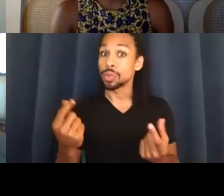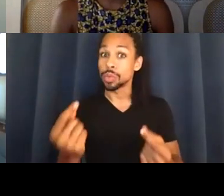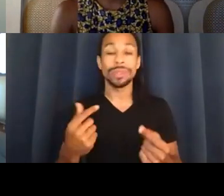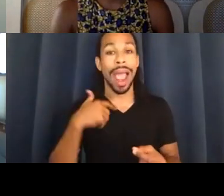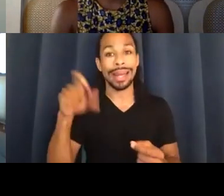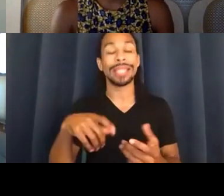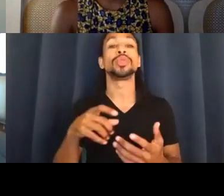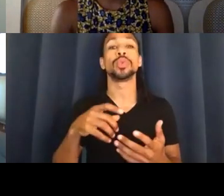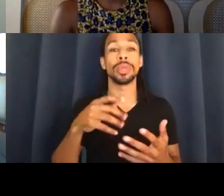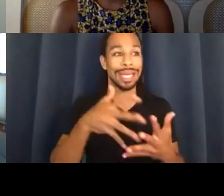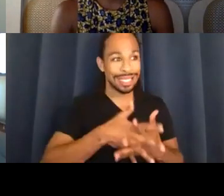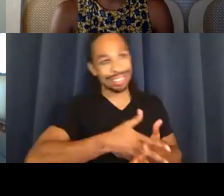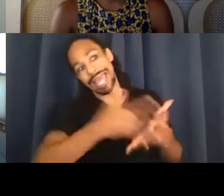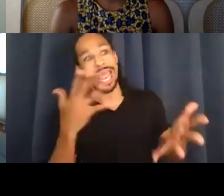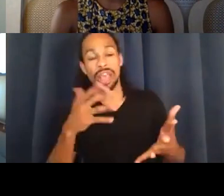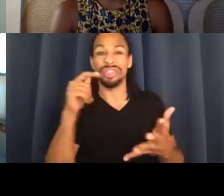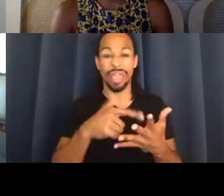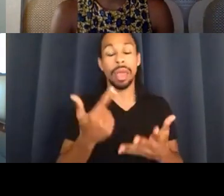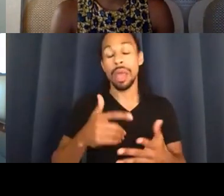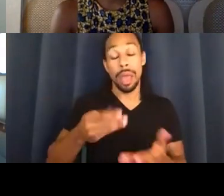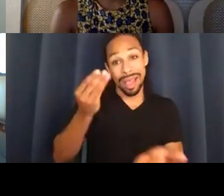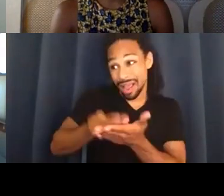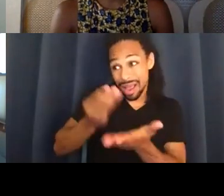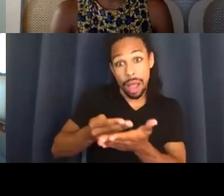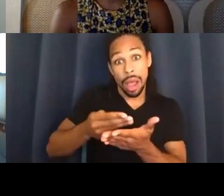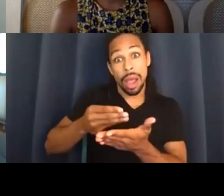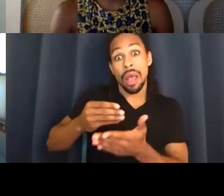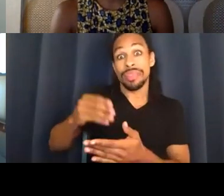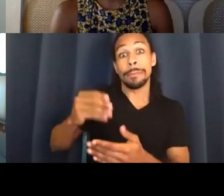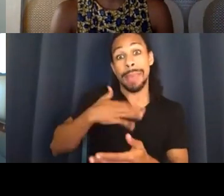of my dancers from touring, that is first and foremost that I have to figure out. I don't